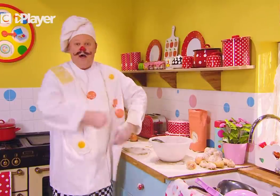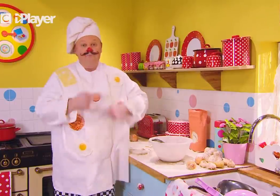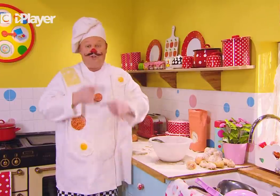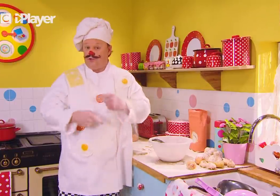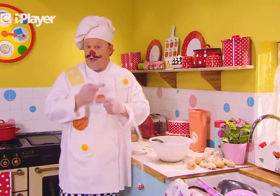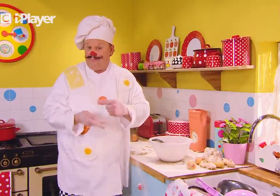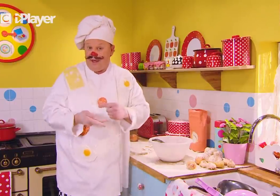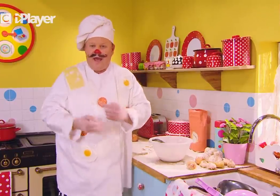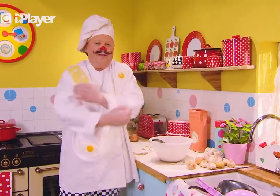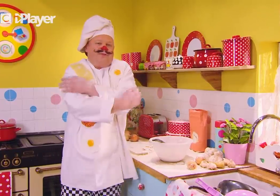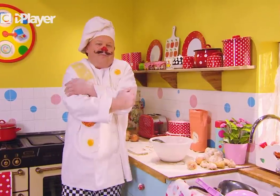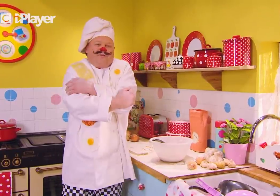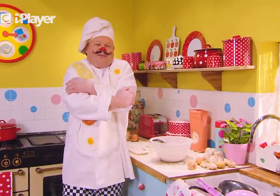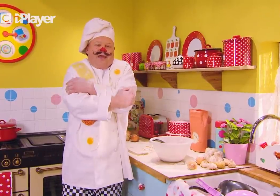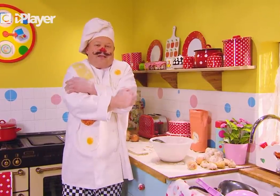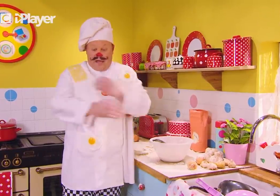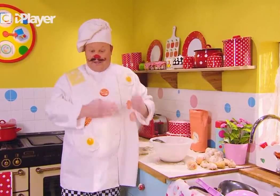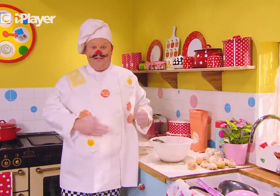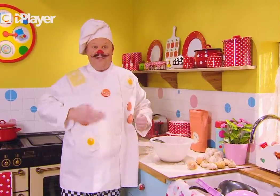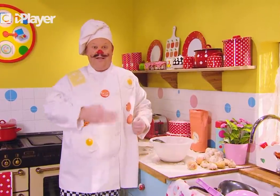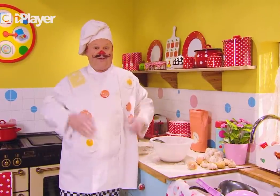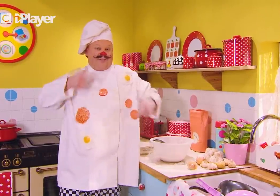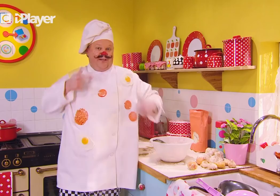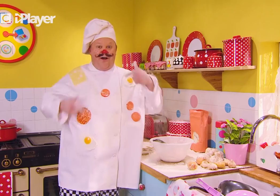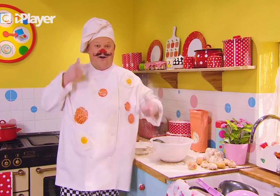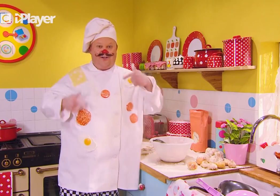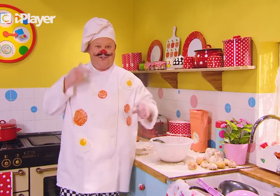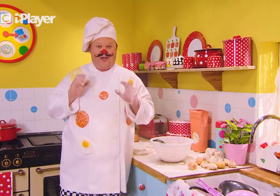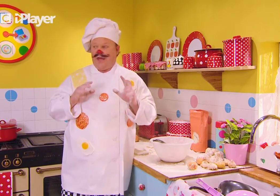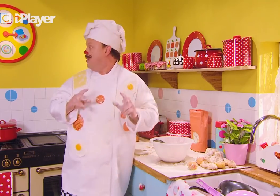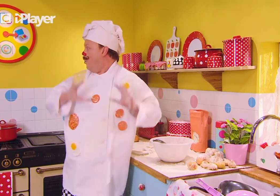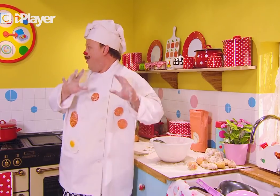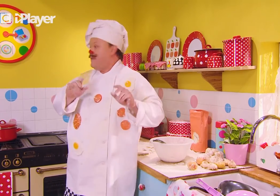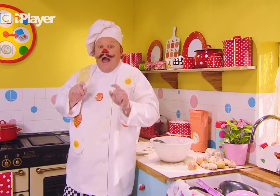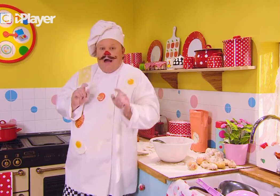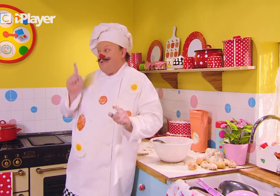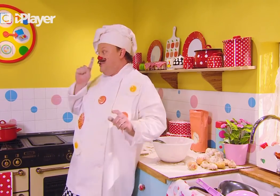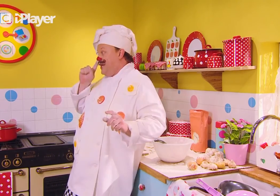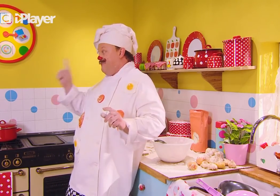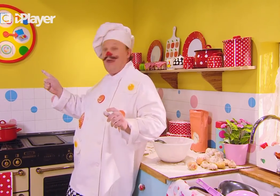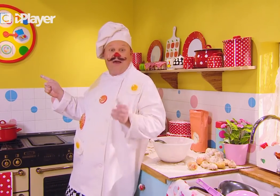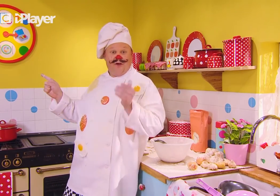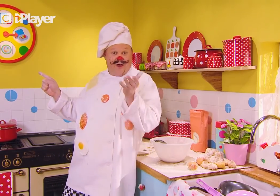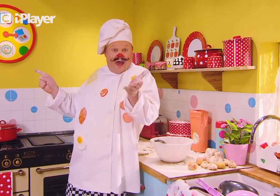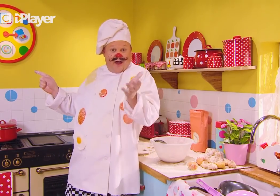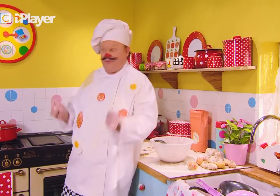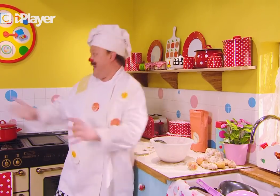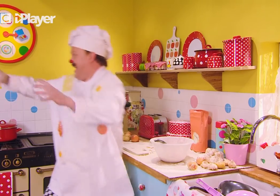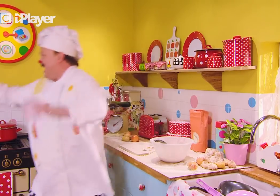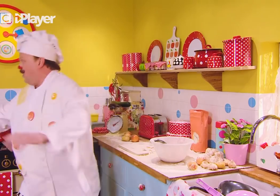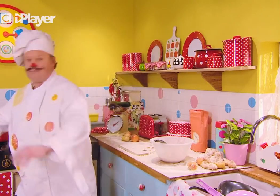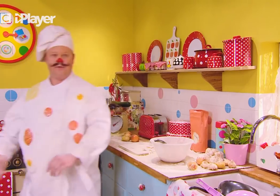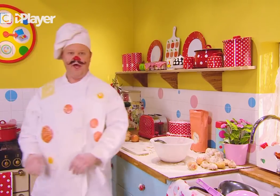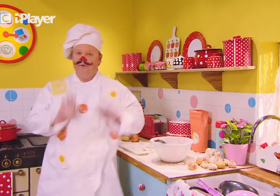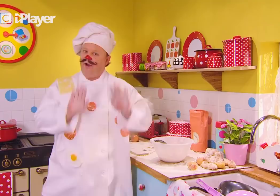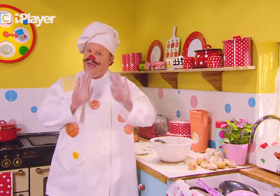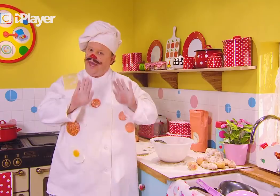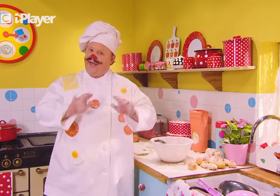a mushy tumbley and double dead a delicious launch i must check if they have arrived oh wait